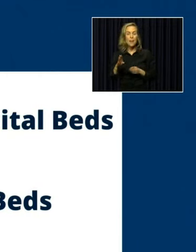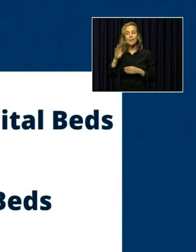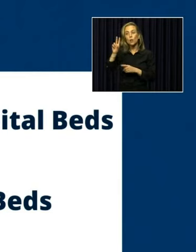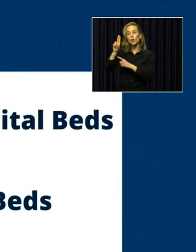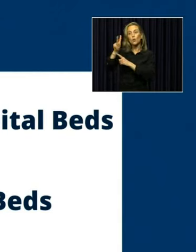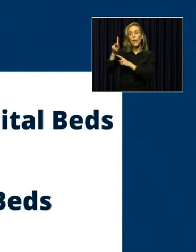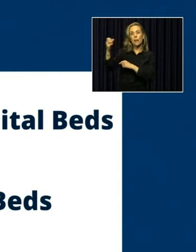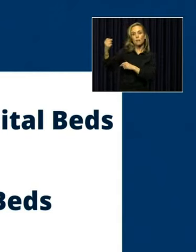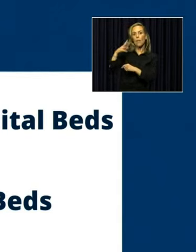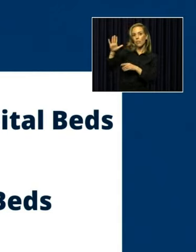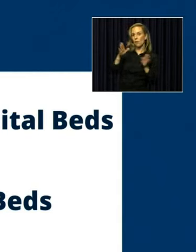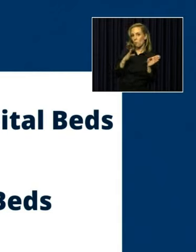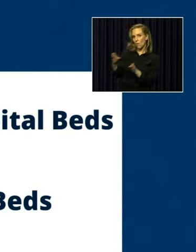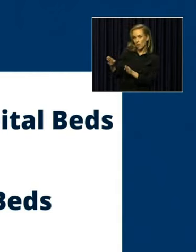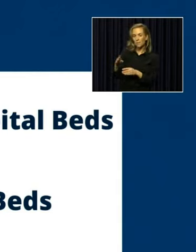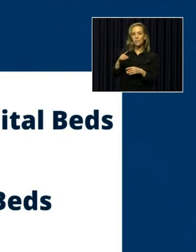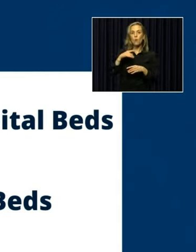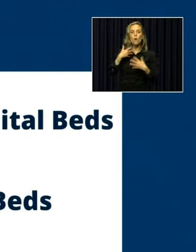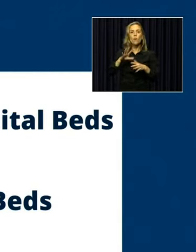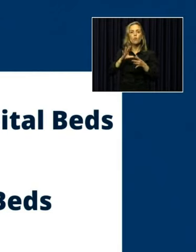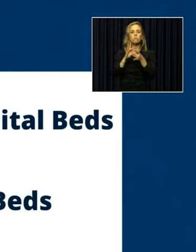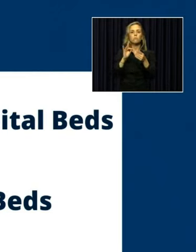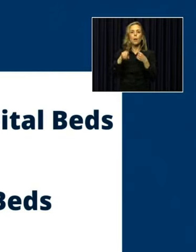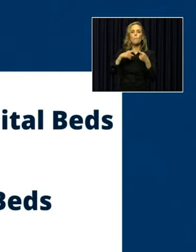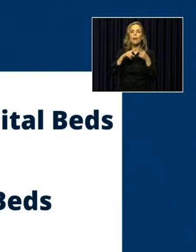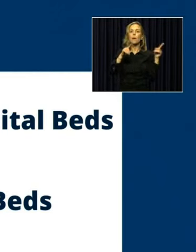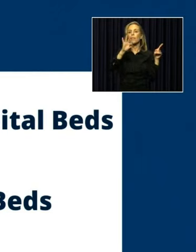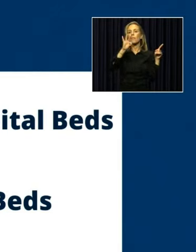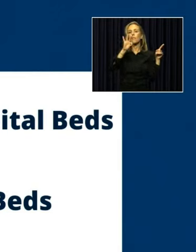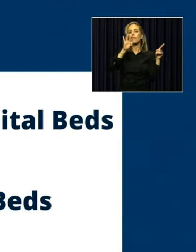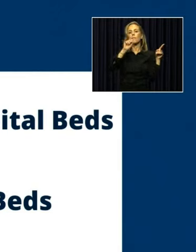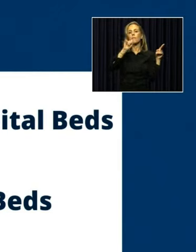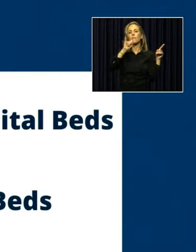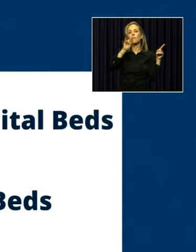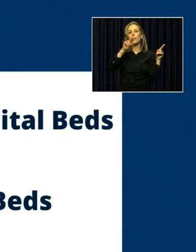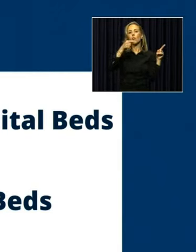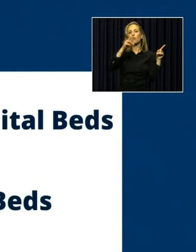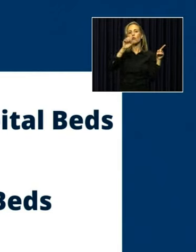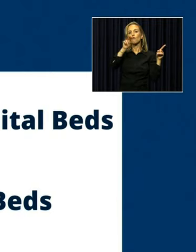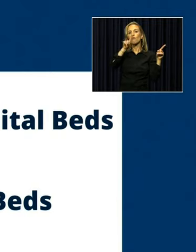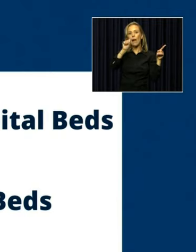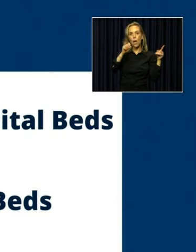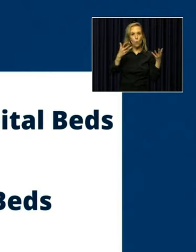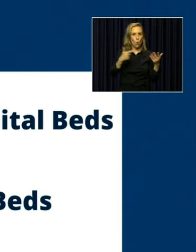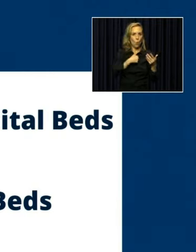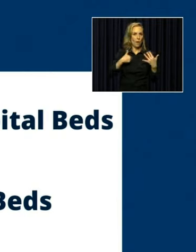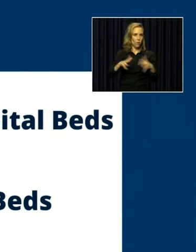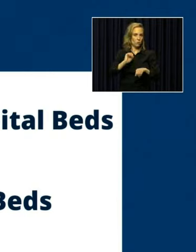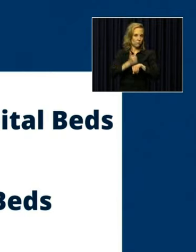LIST OF SOME OF THOSE. HAVE WE LOADED THAT ONE UP?